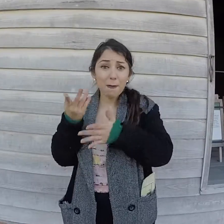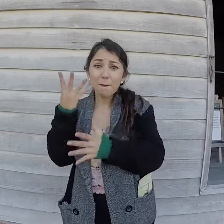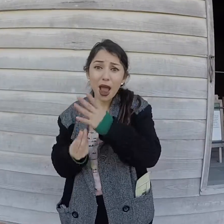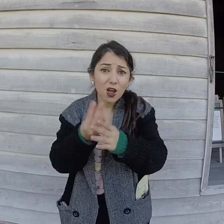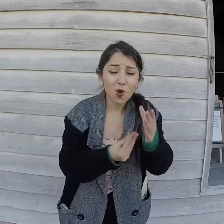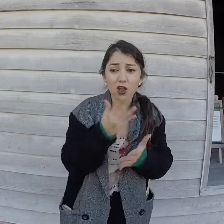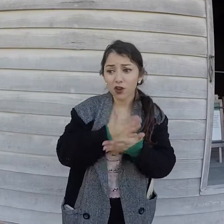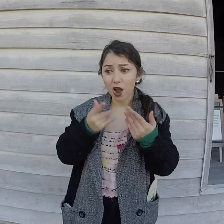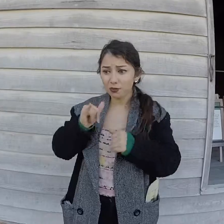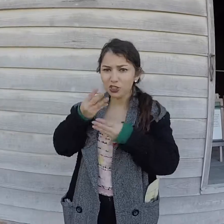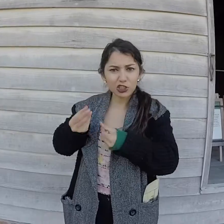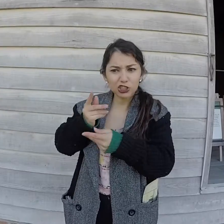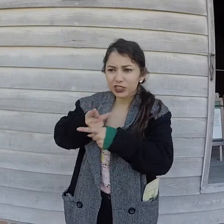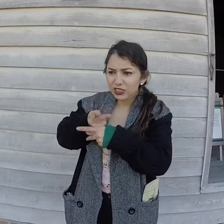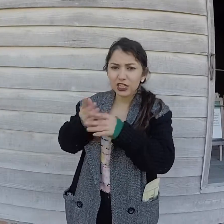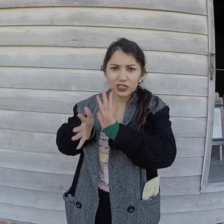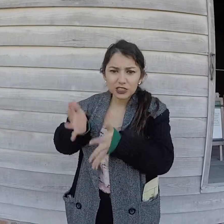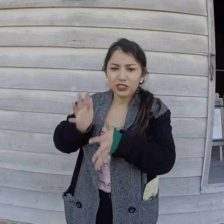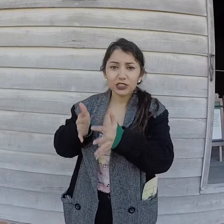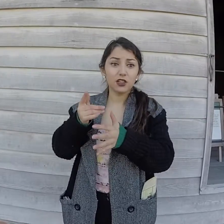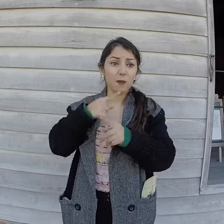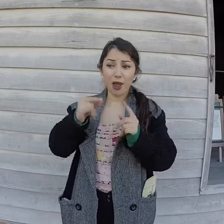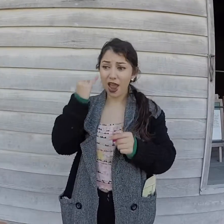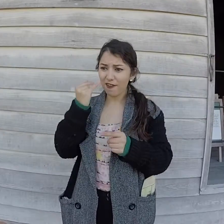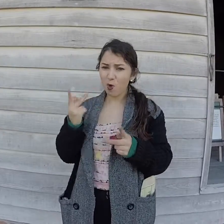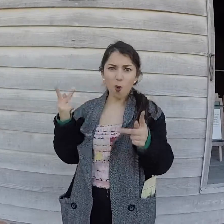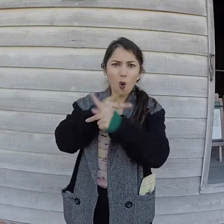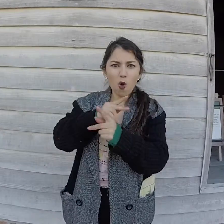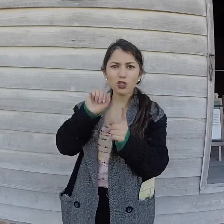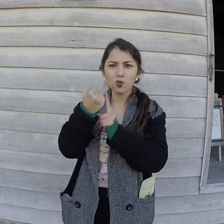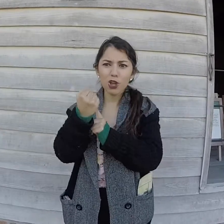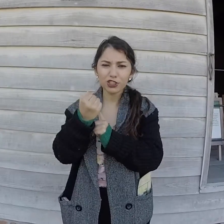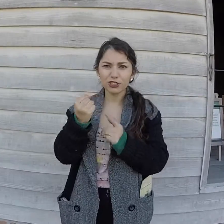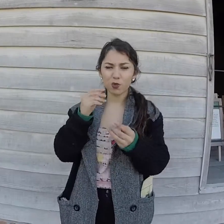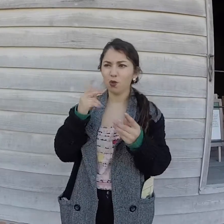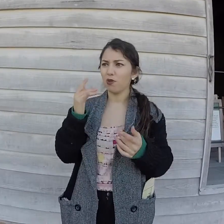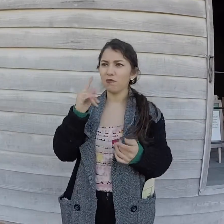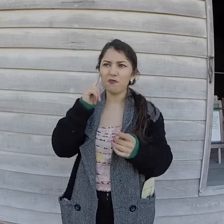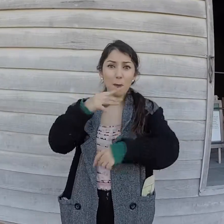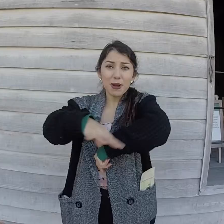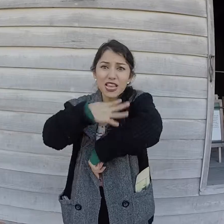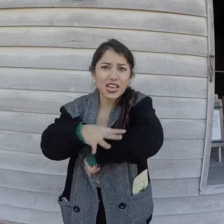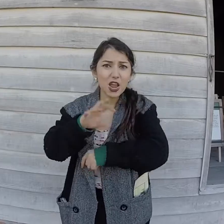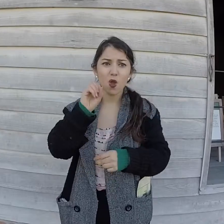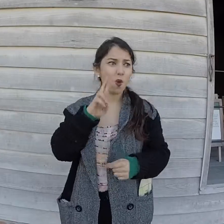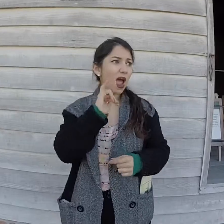Some maybe had passed away; some are still are being treated but if a worse situation occurred, for example, bleeding a lot